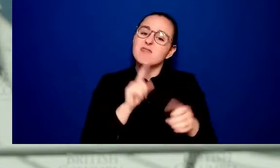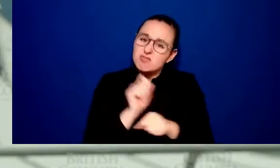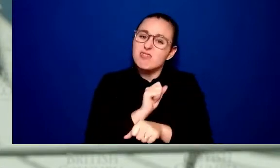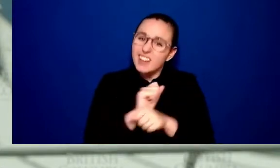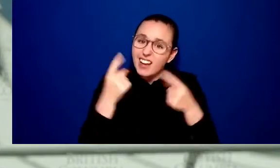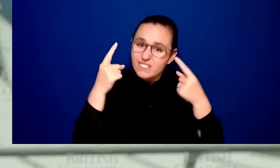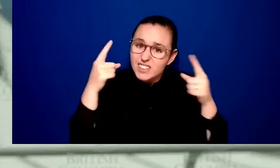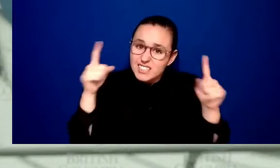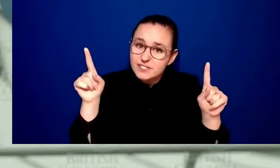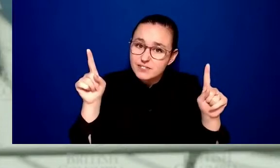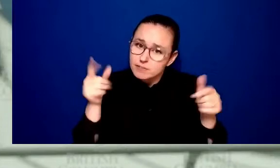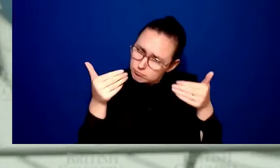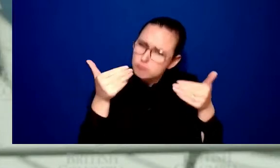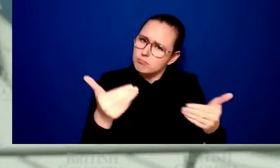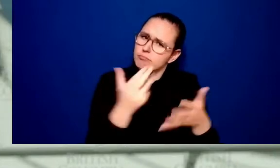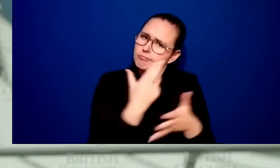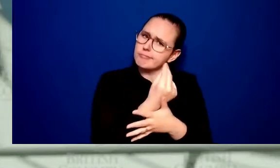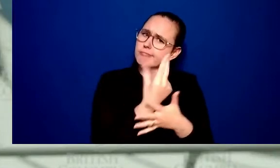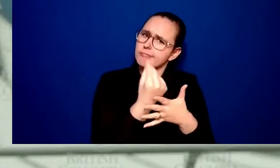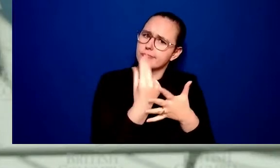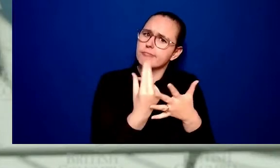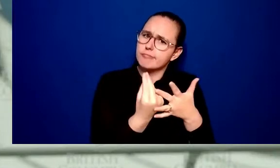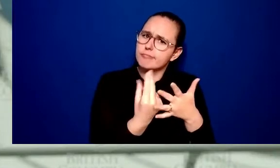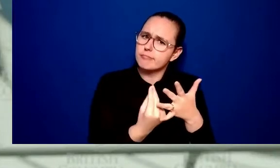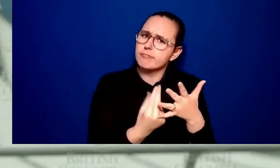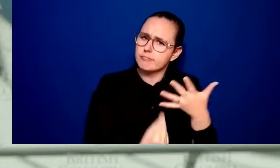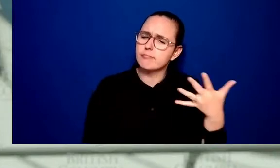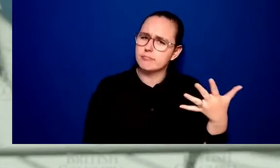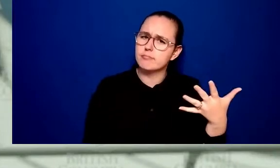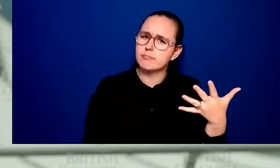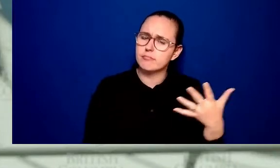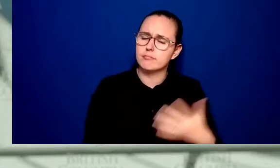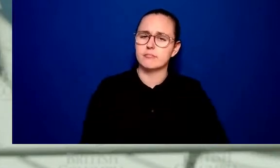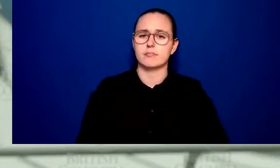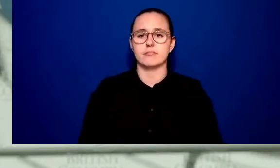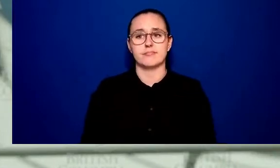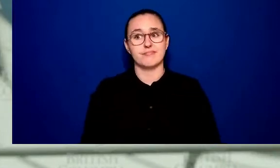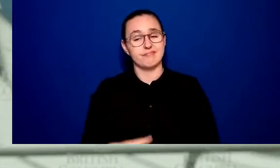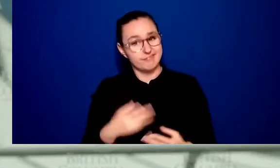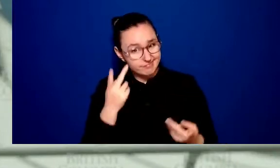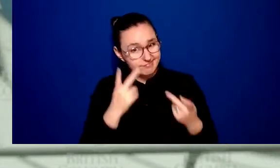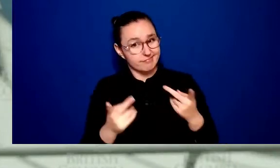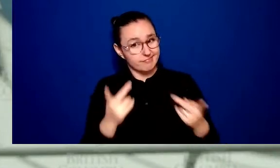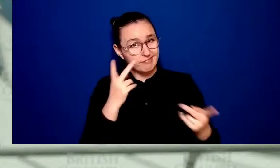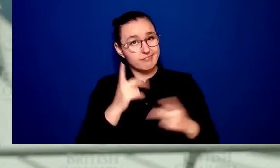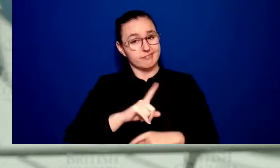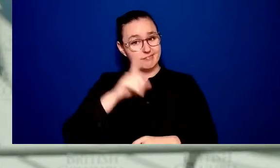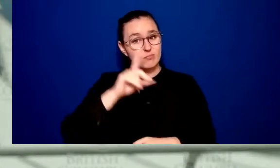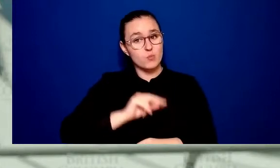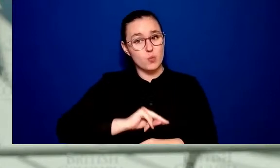effects of the stress on our health care system in the north, and that means people being